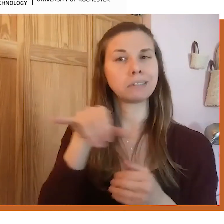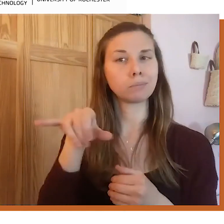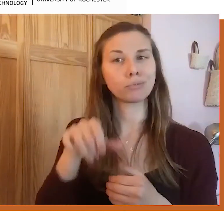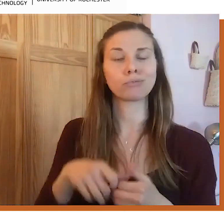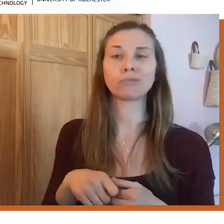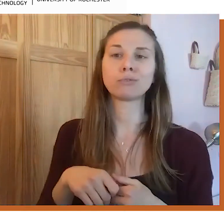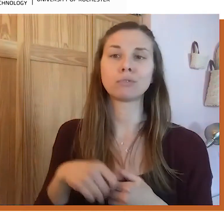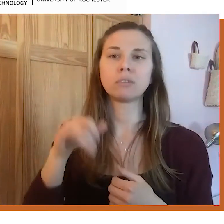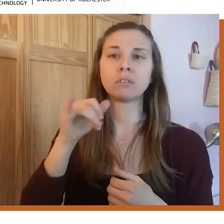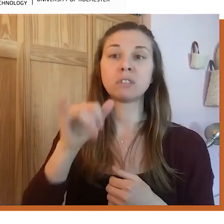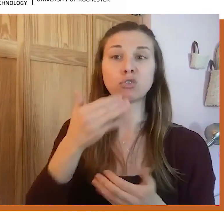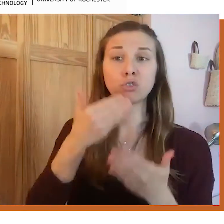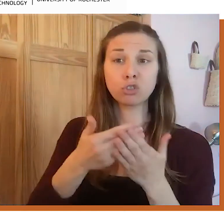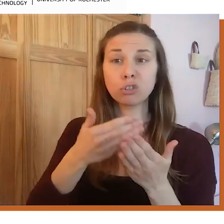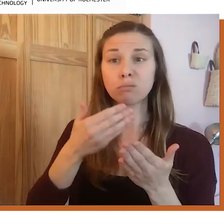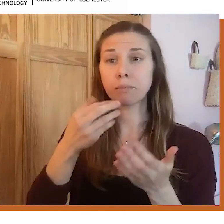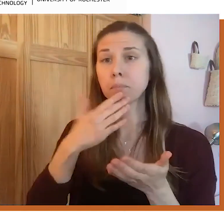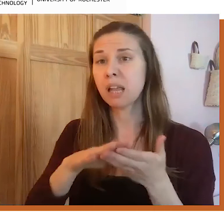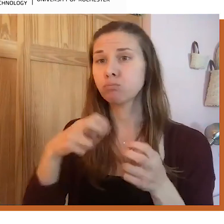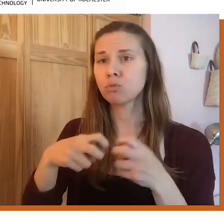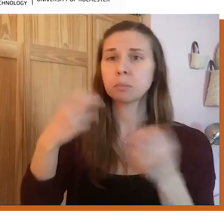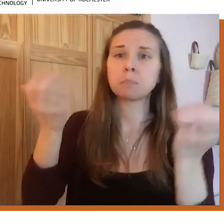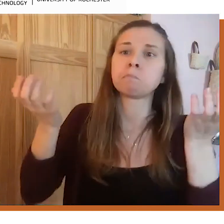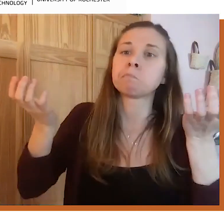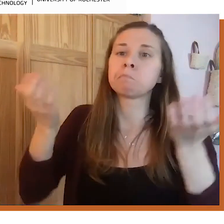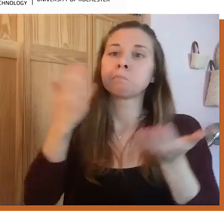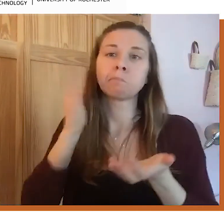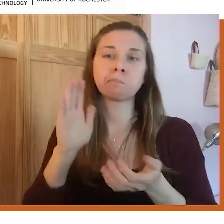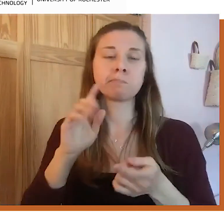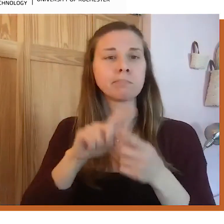or there might be some disparities, but they were actually fairly equal in their responses.